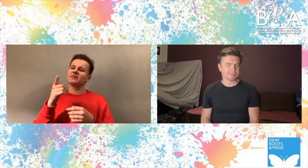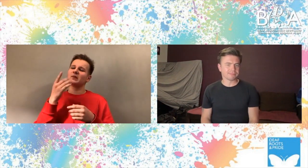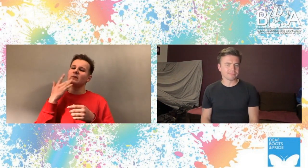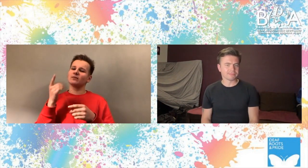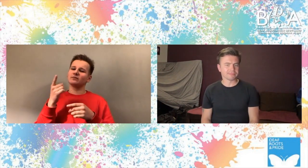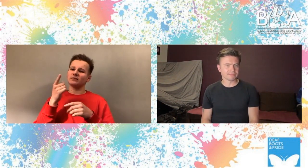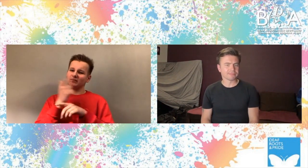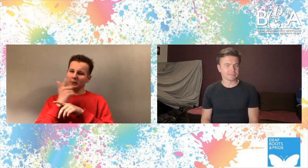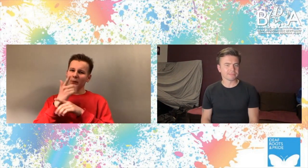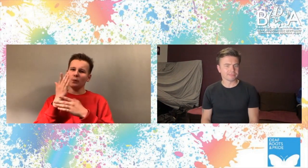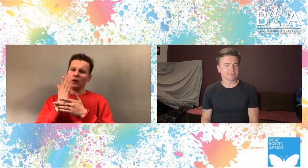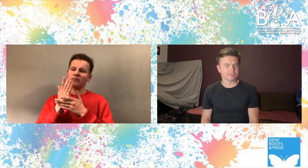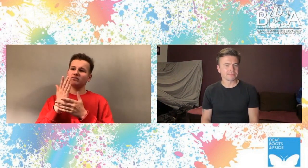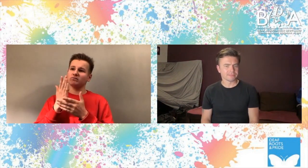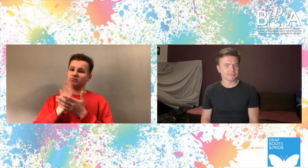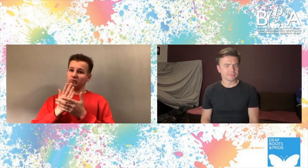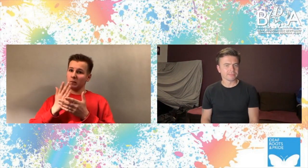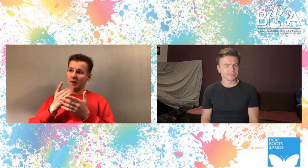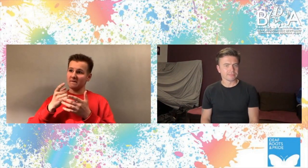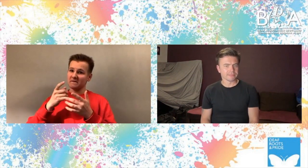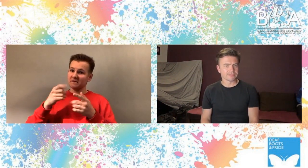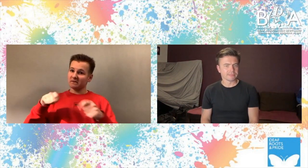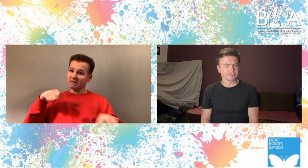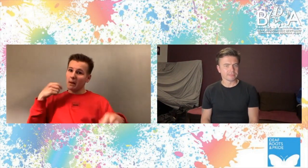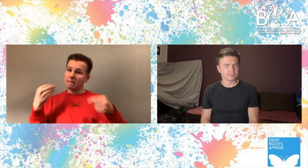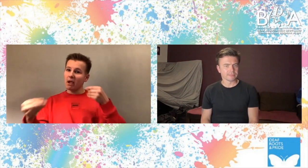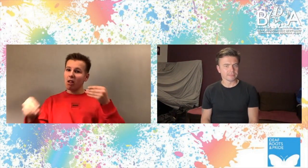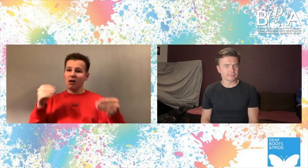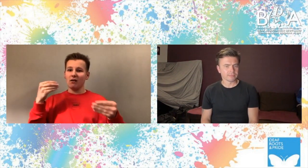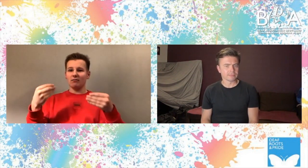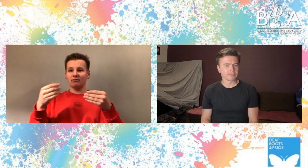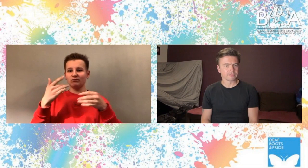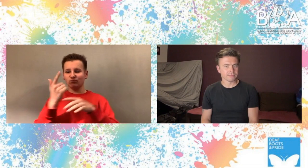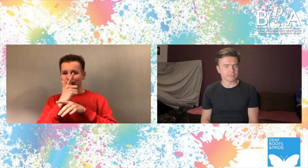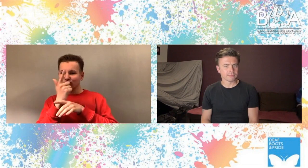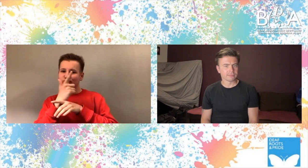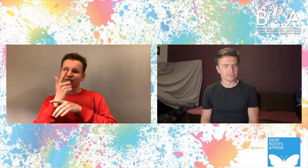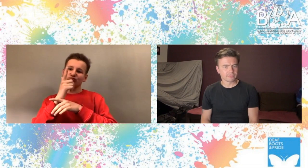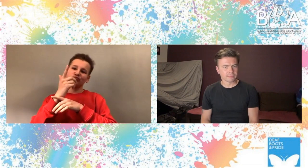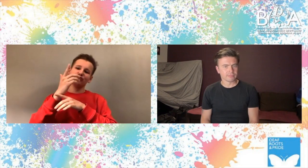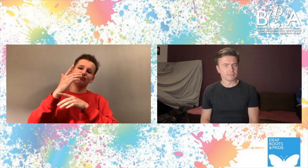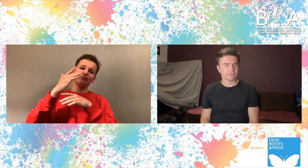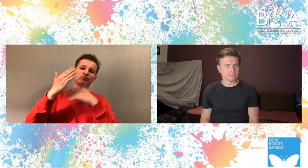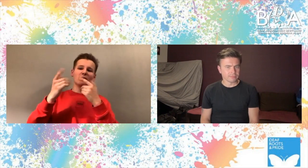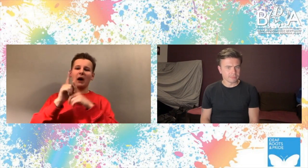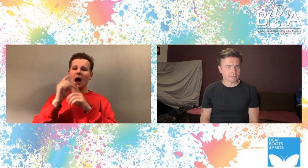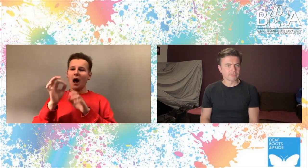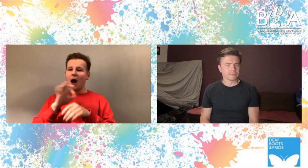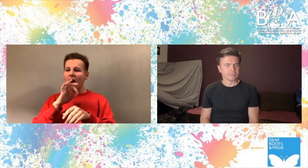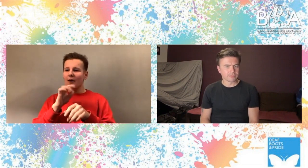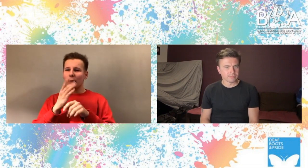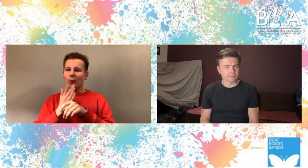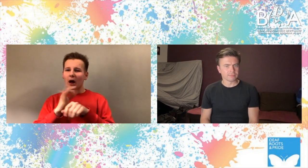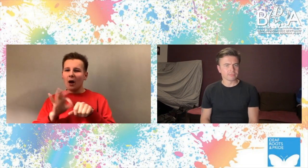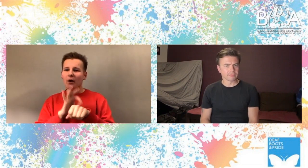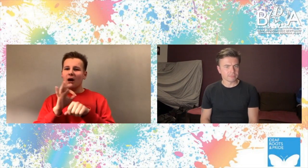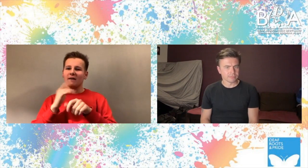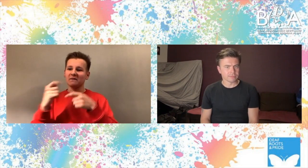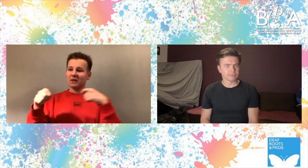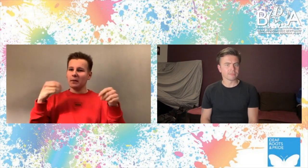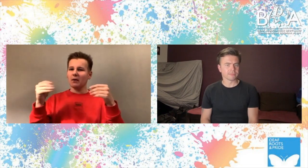Is the filmmaking world very flexible in terms of hours or are the hours